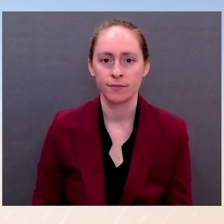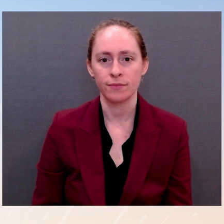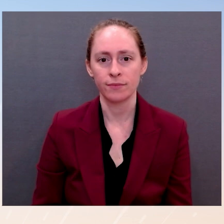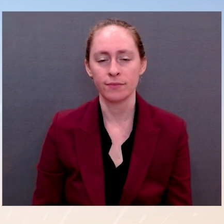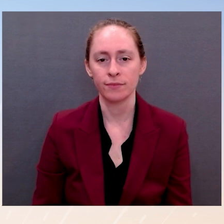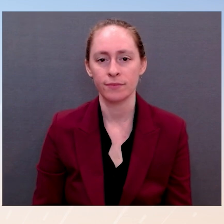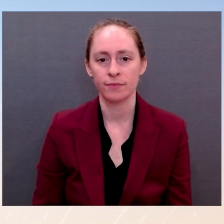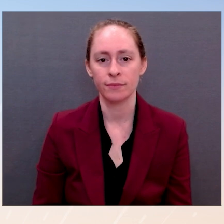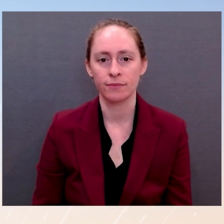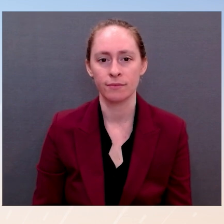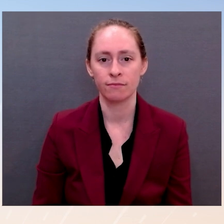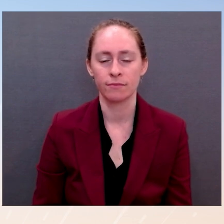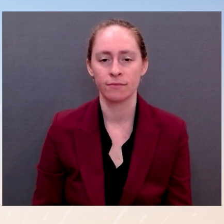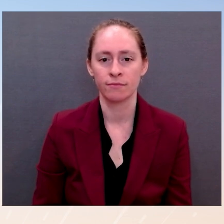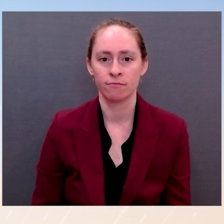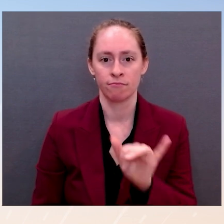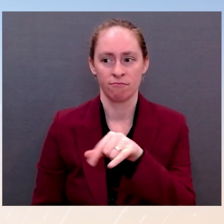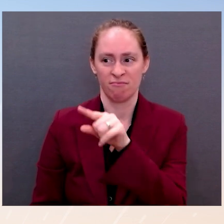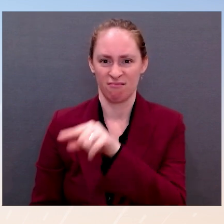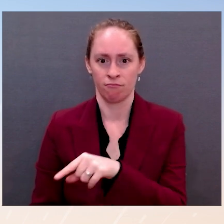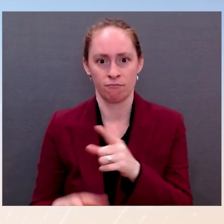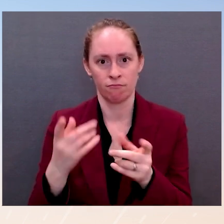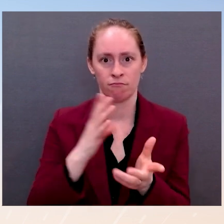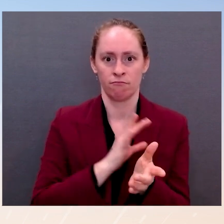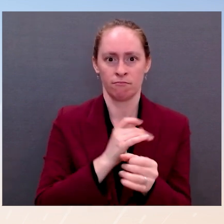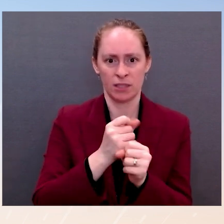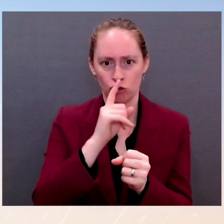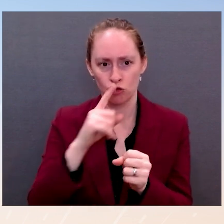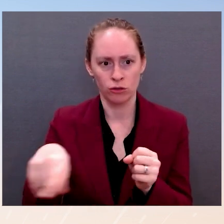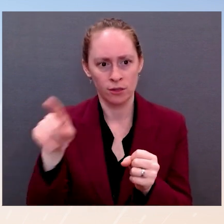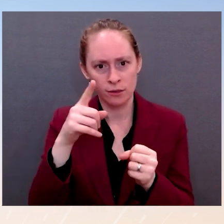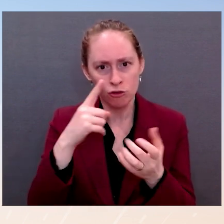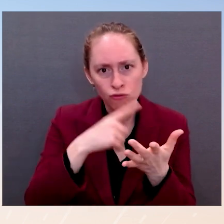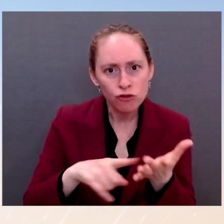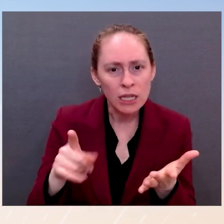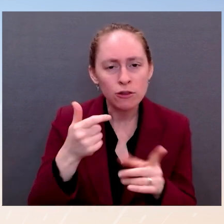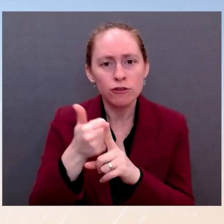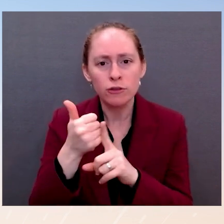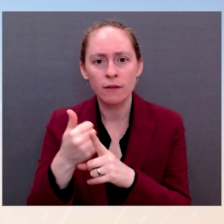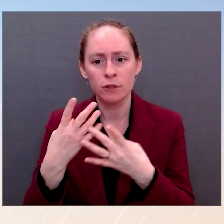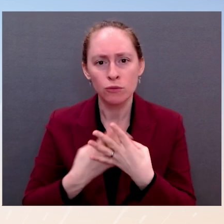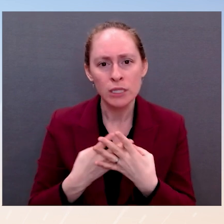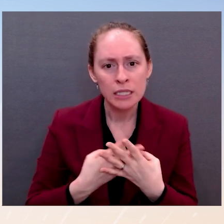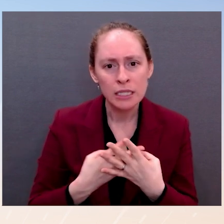to make sure that we are finding out things early, getting the treatments that are available to us.